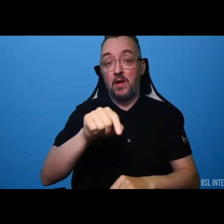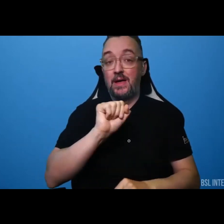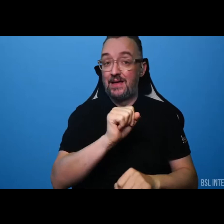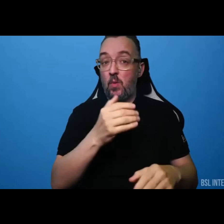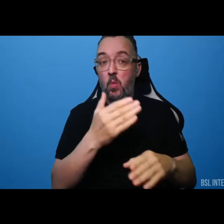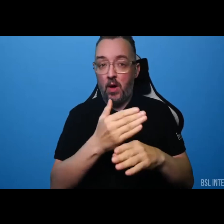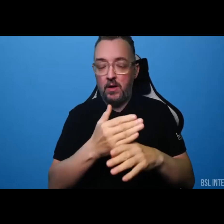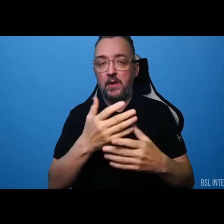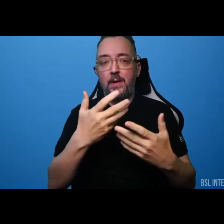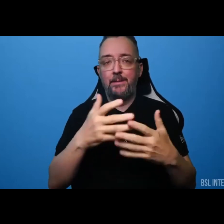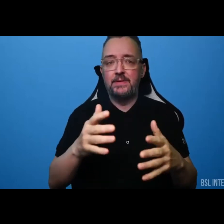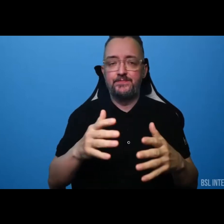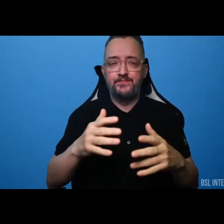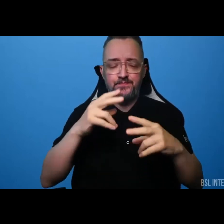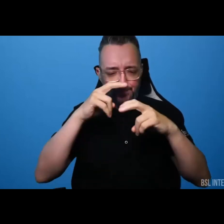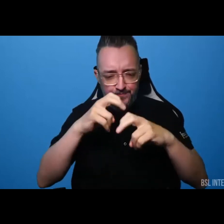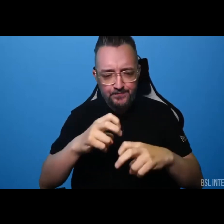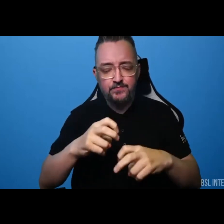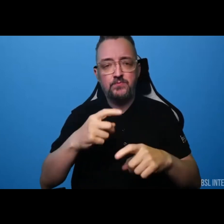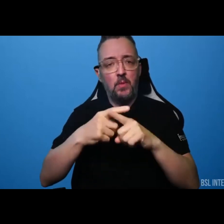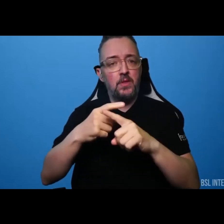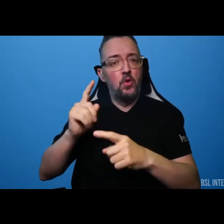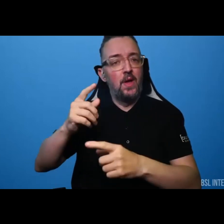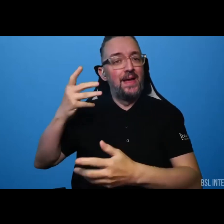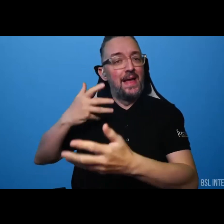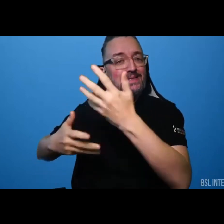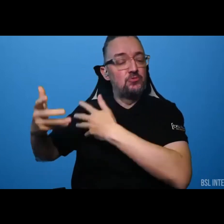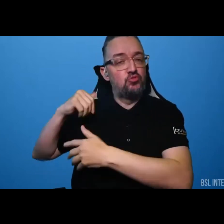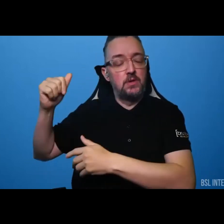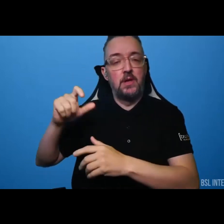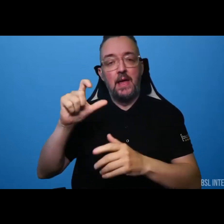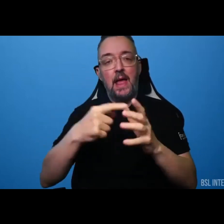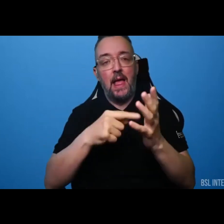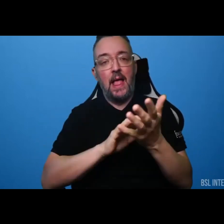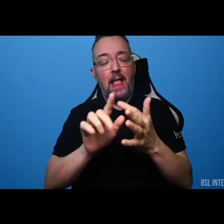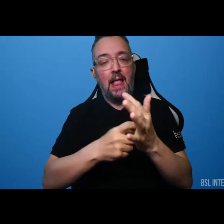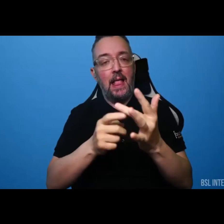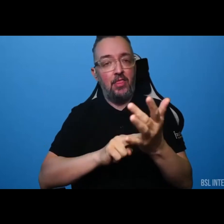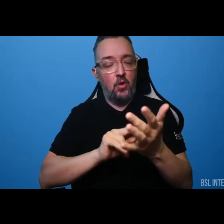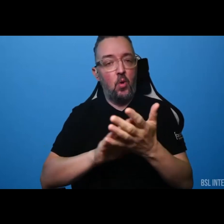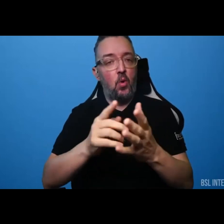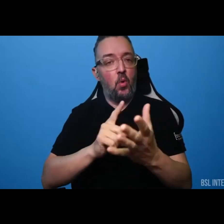on the work of historian Catherine Hall and psychoanalyst Daniel Pick's description